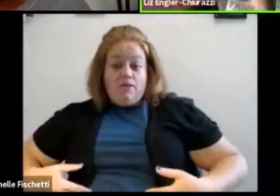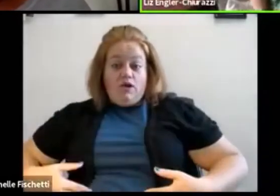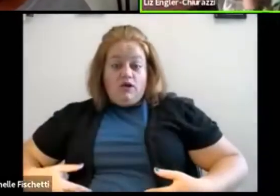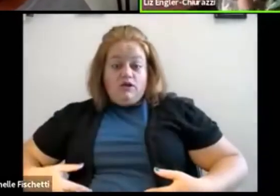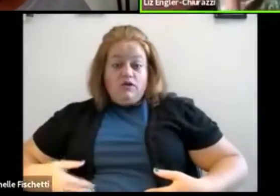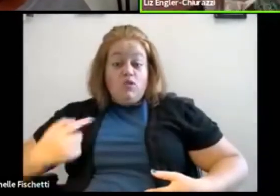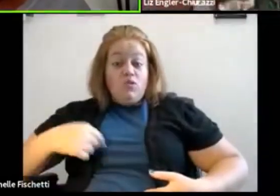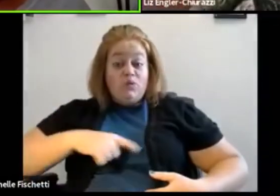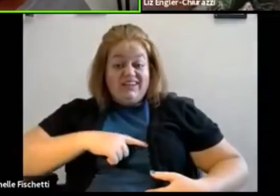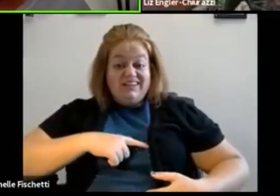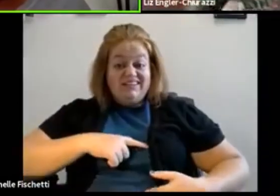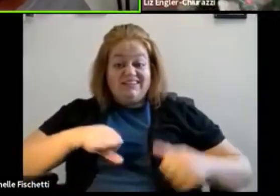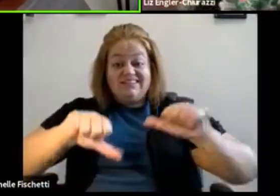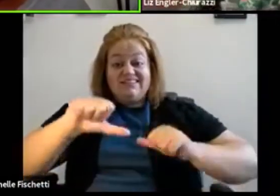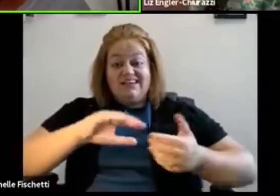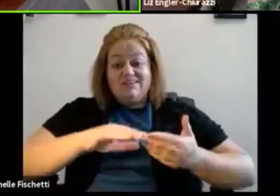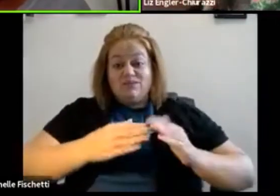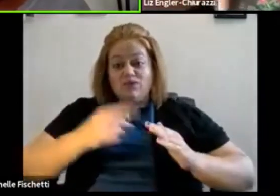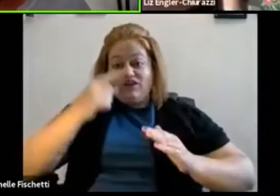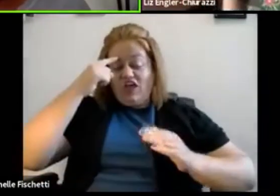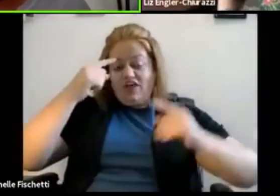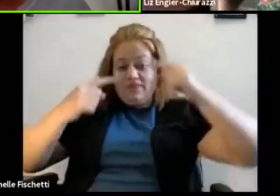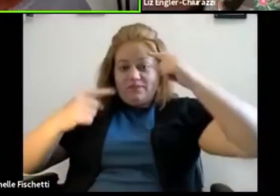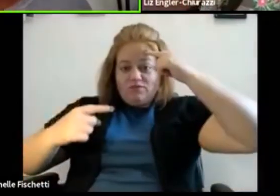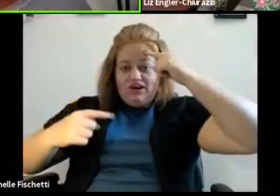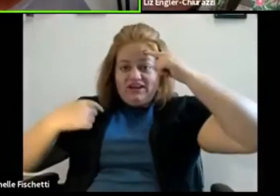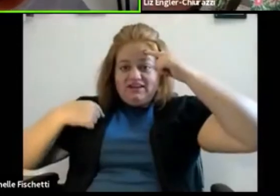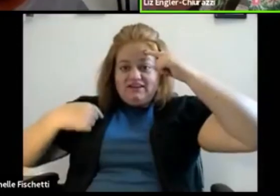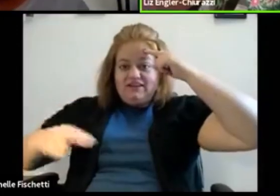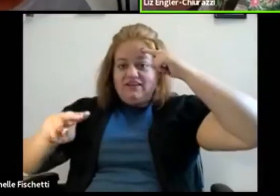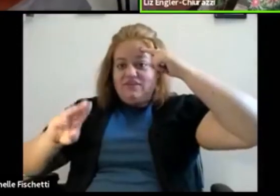these these two systems didn't work together that they they seldom even